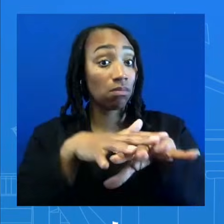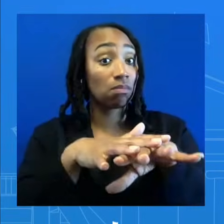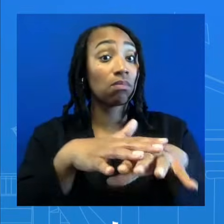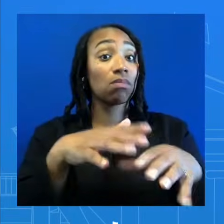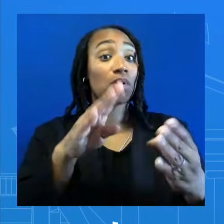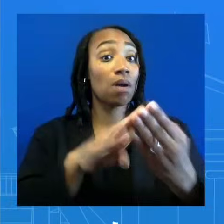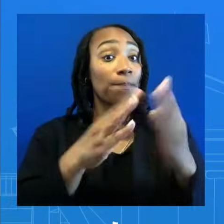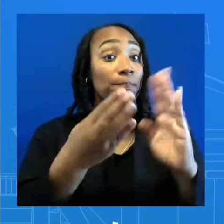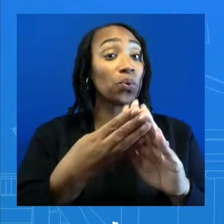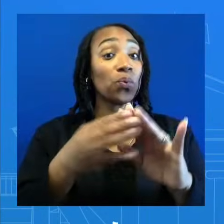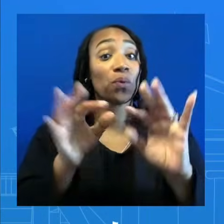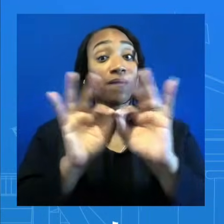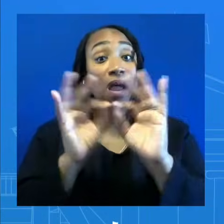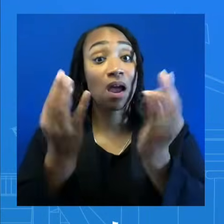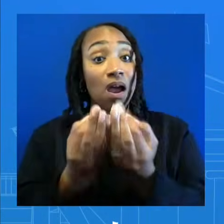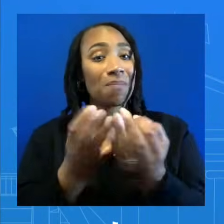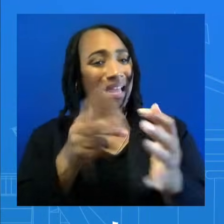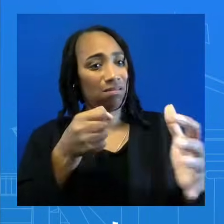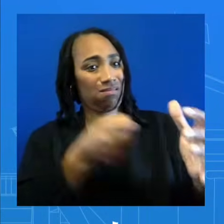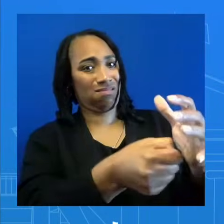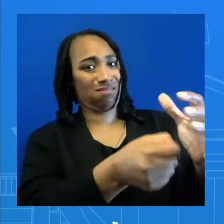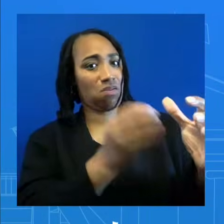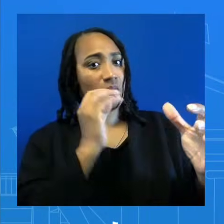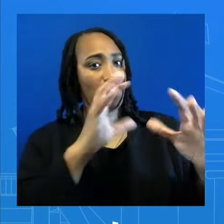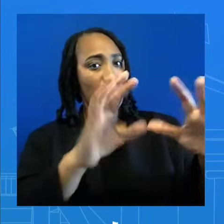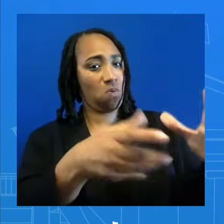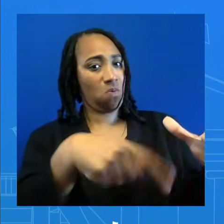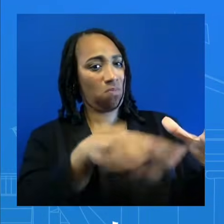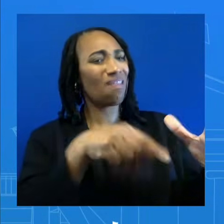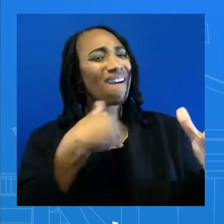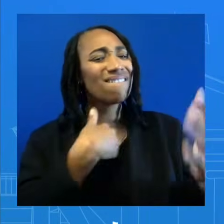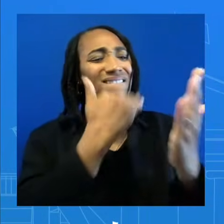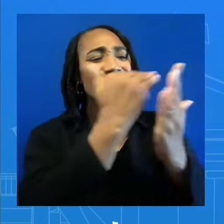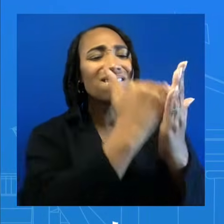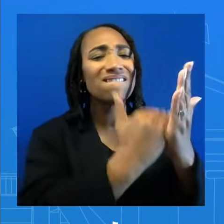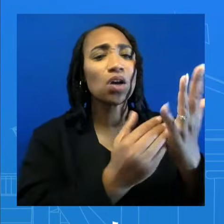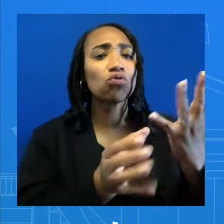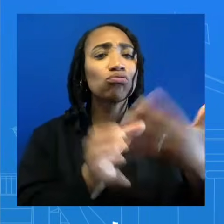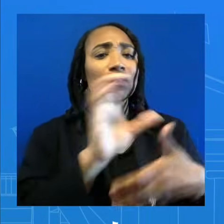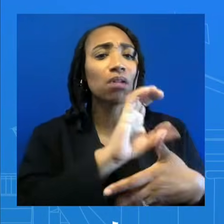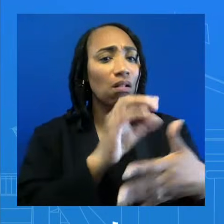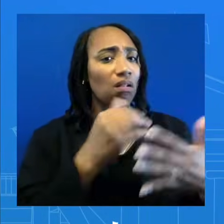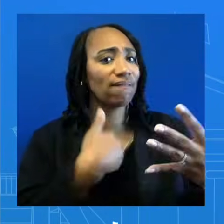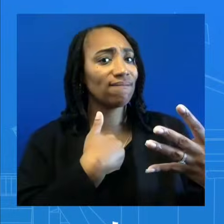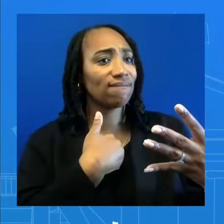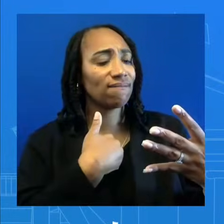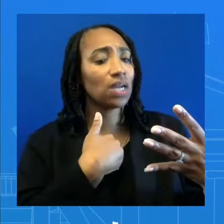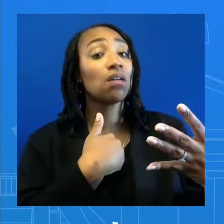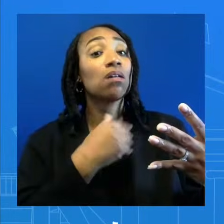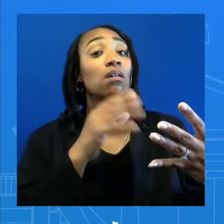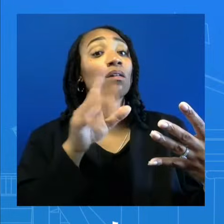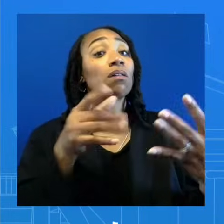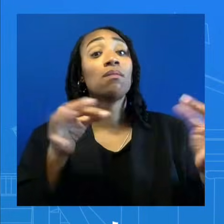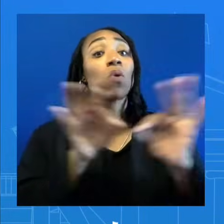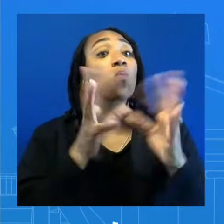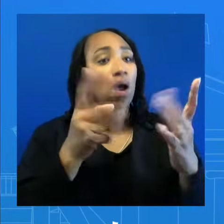That -- let's not forget that -- the successfully reintegrating. And I think that's a huge factor. That matters as well.